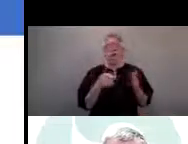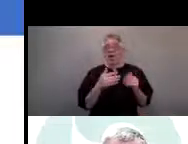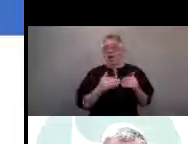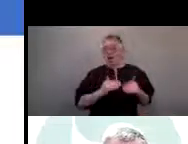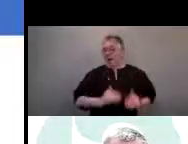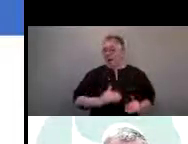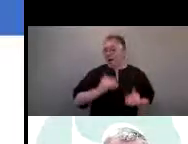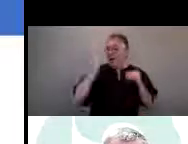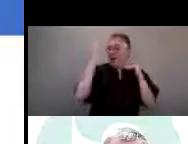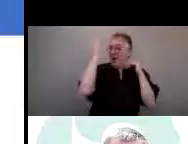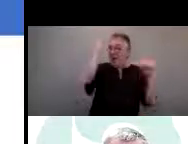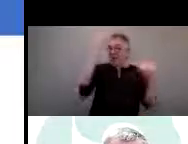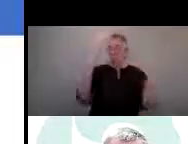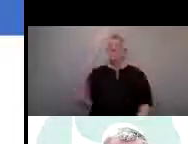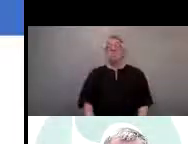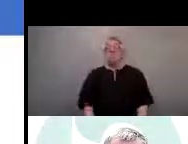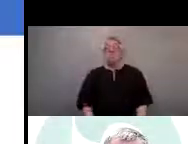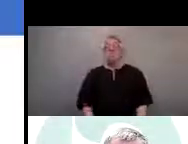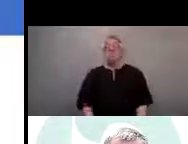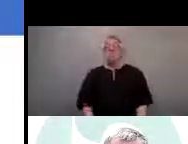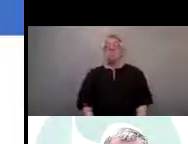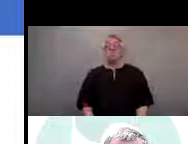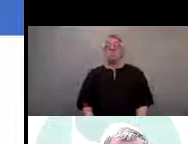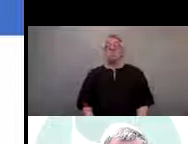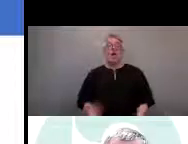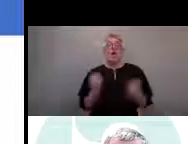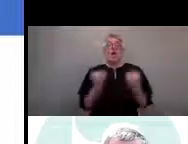late. A